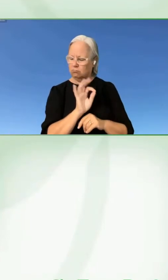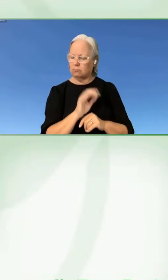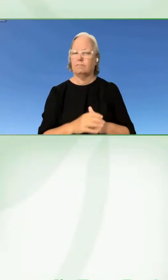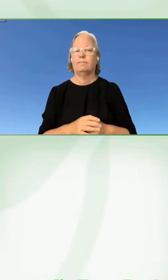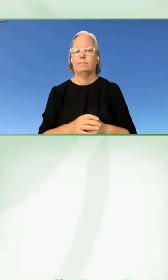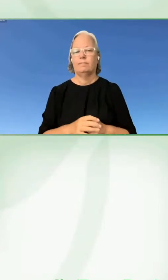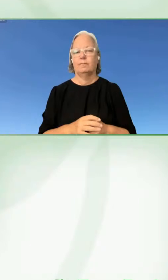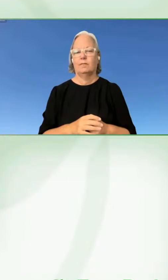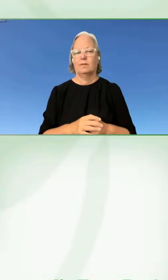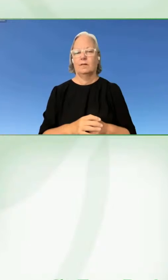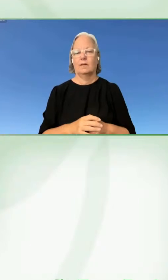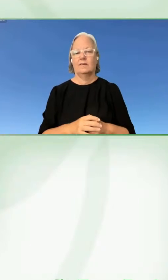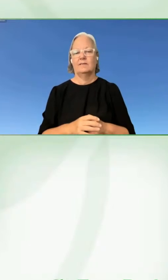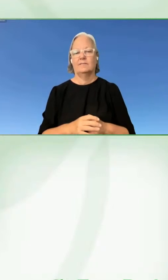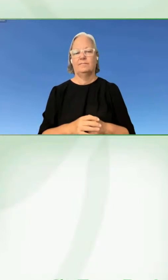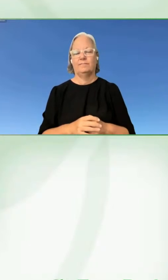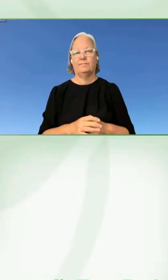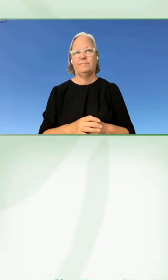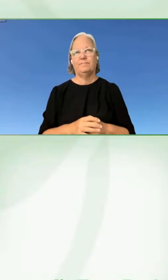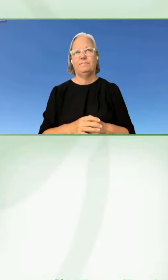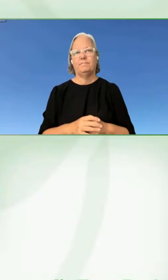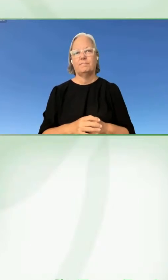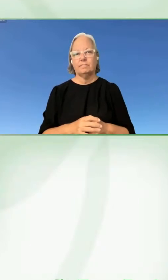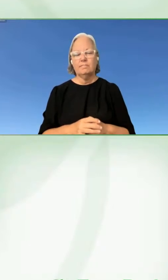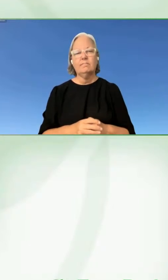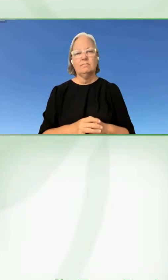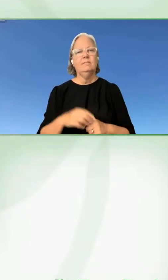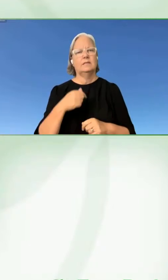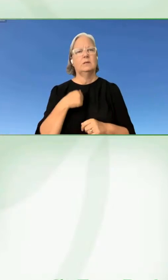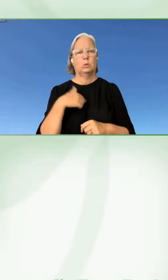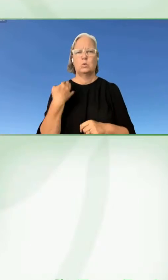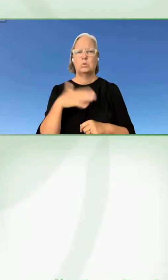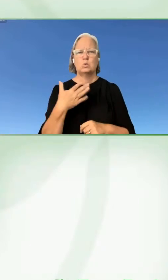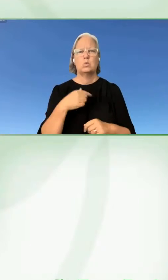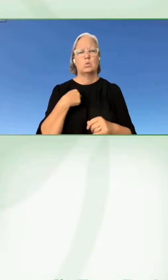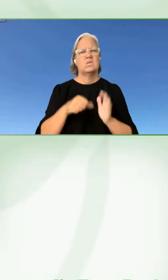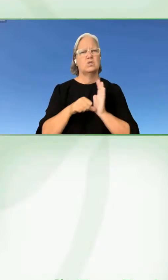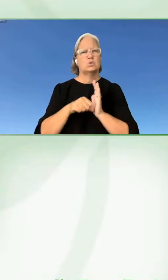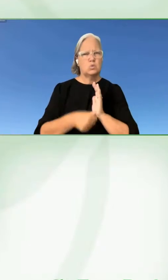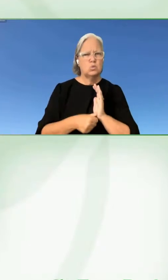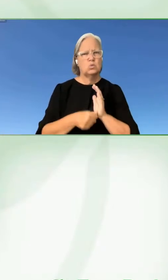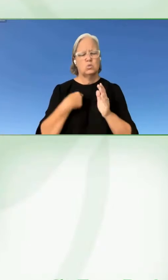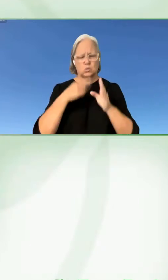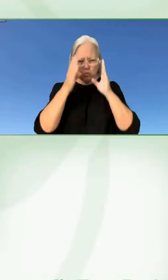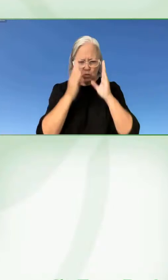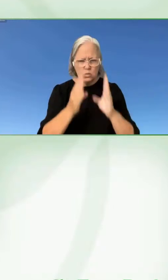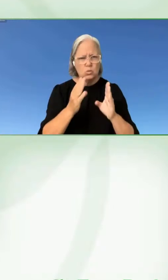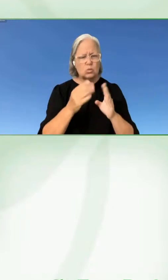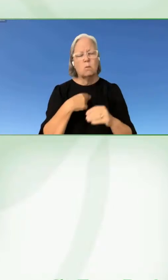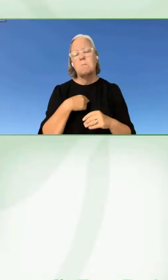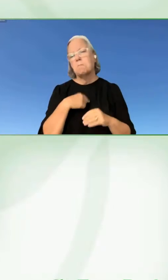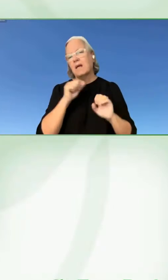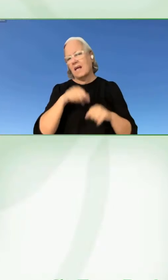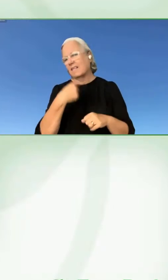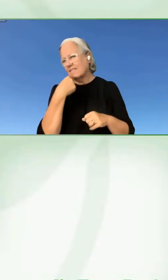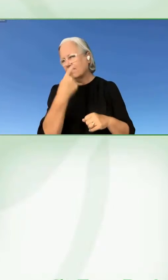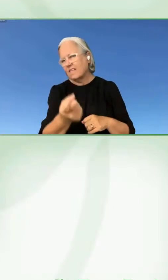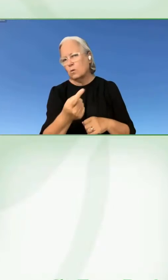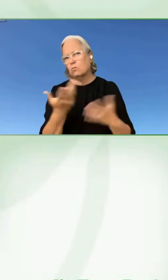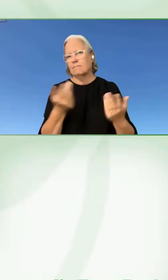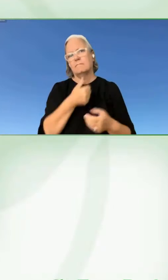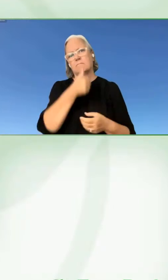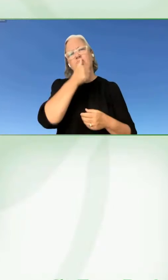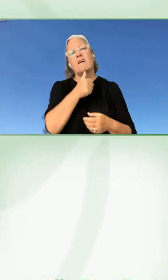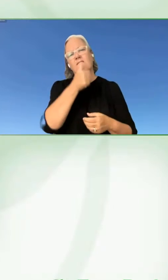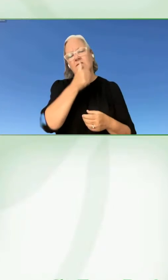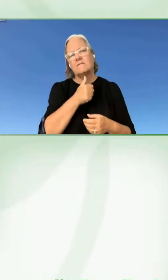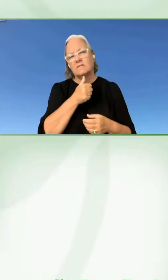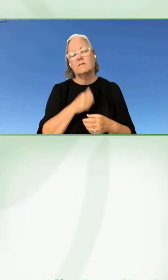support and how we can support them with means of rehabilitation or turn them back to functionality